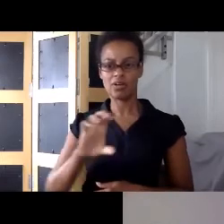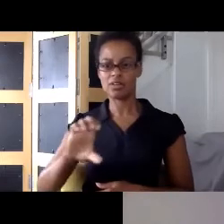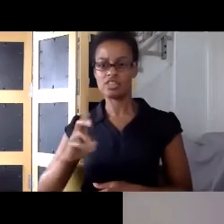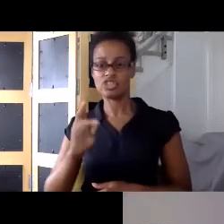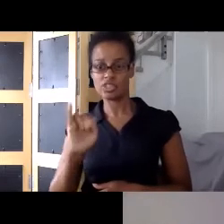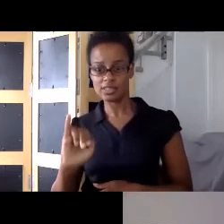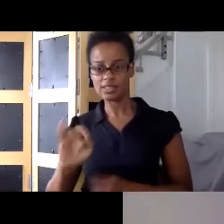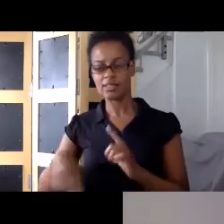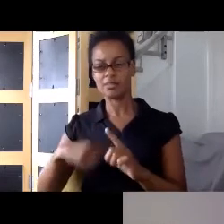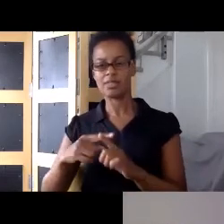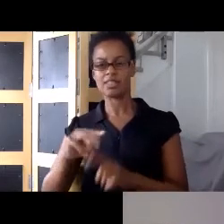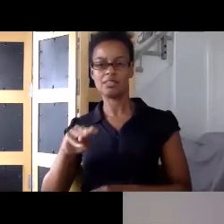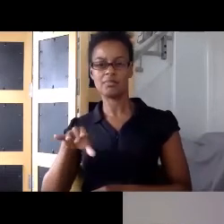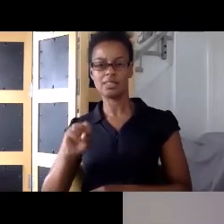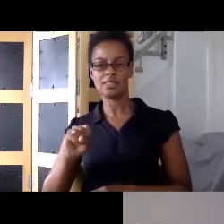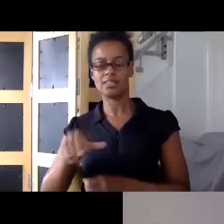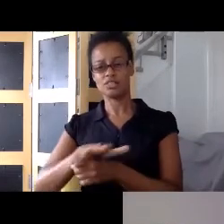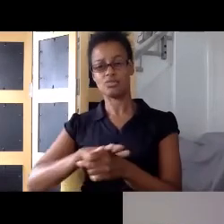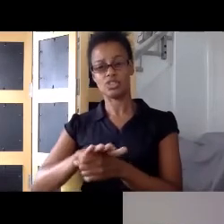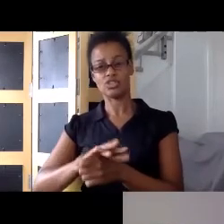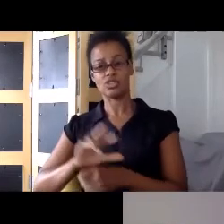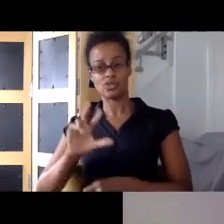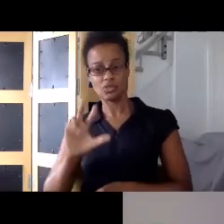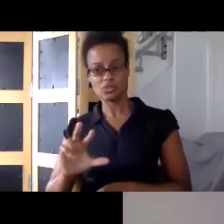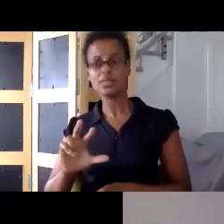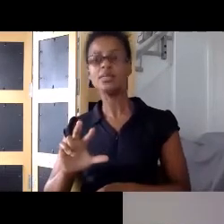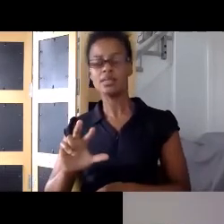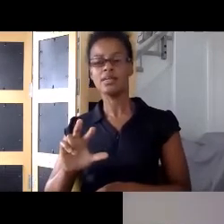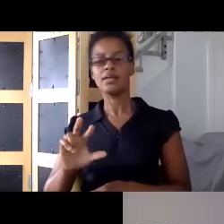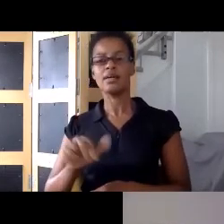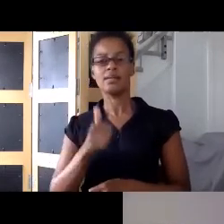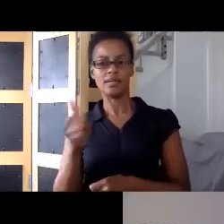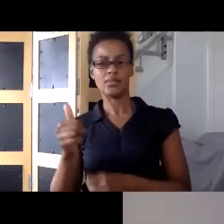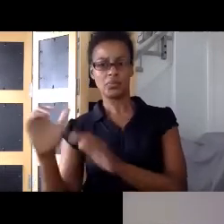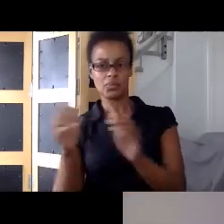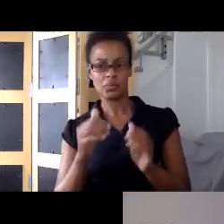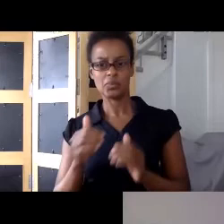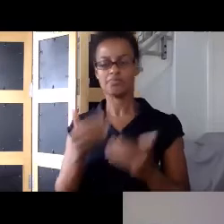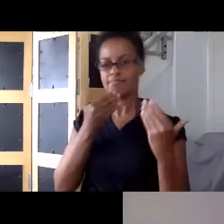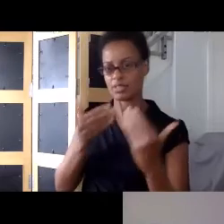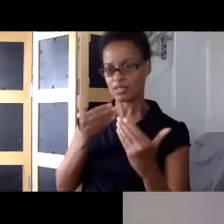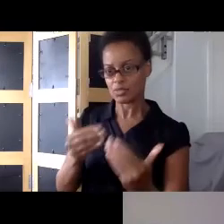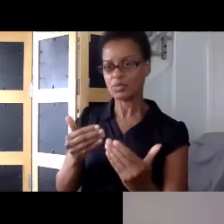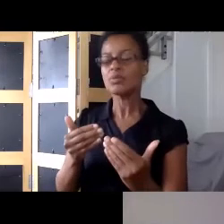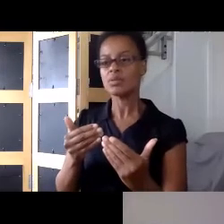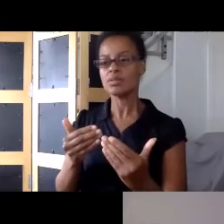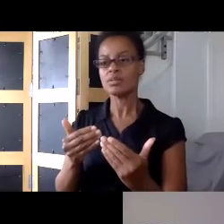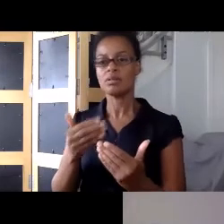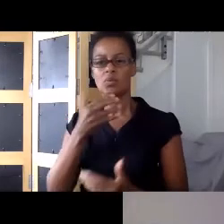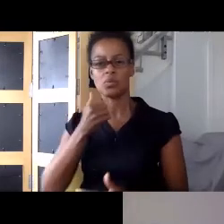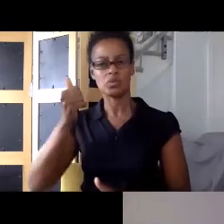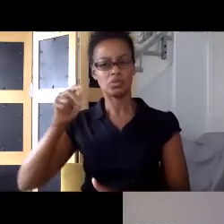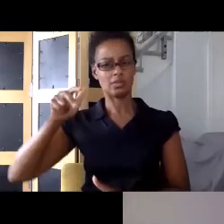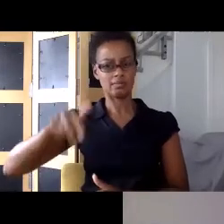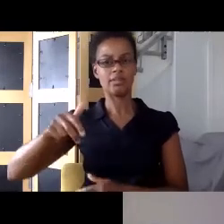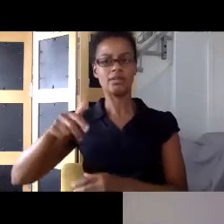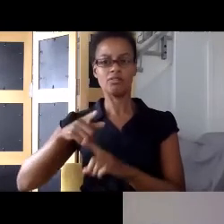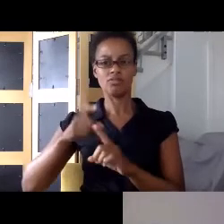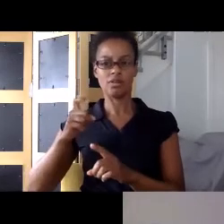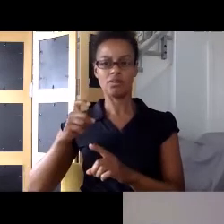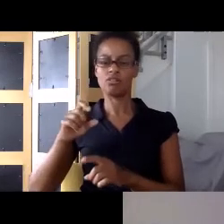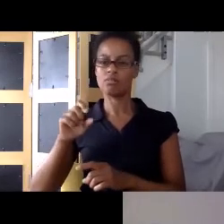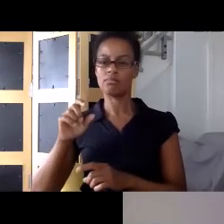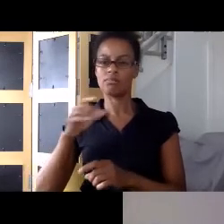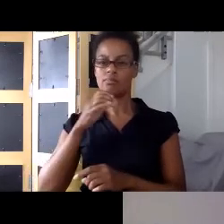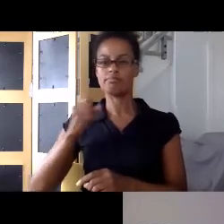3, and that was provided by Evansdale Old Woman from Siksika. Thanks!